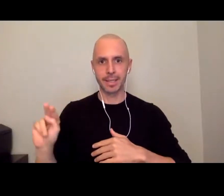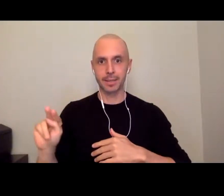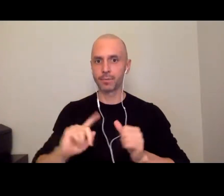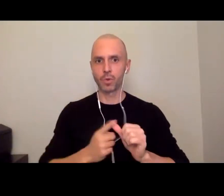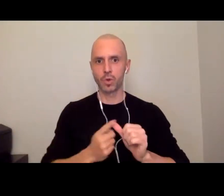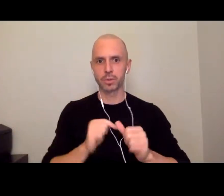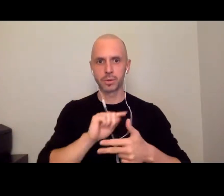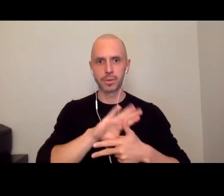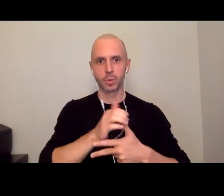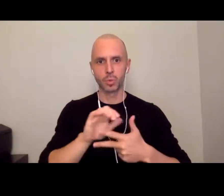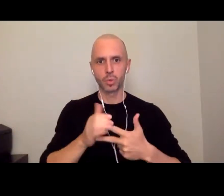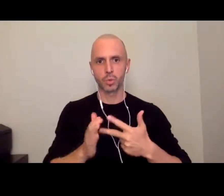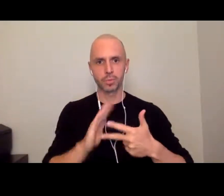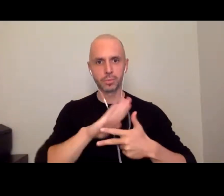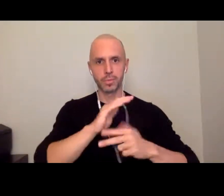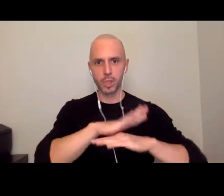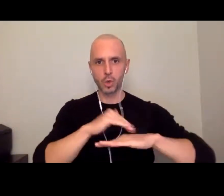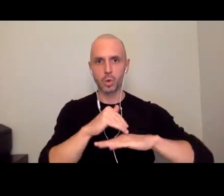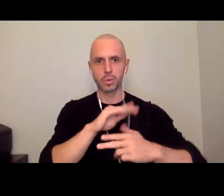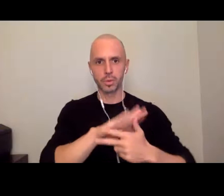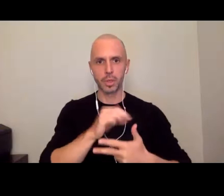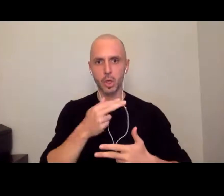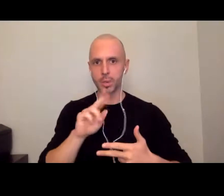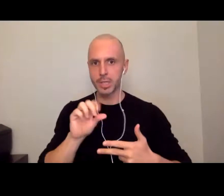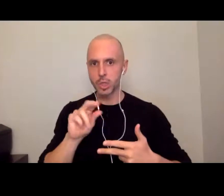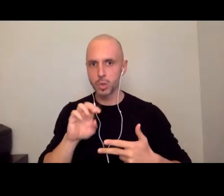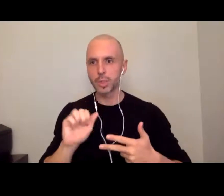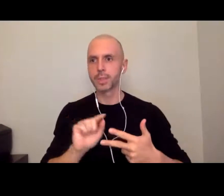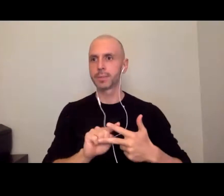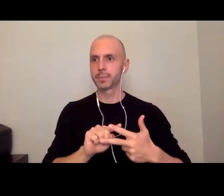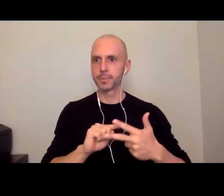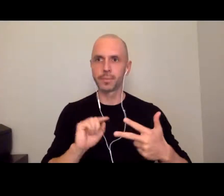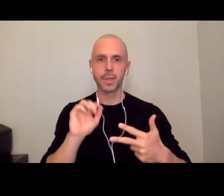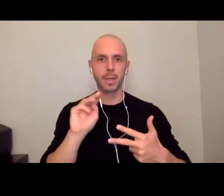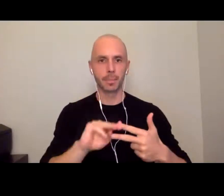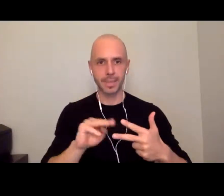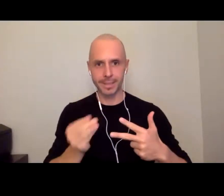and their traditional territory of The Dish With One Spoon the Ryerson Image Centre stands within